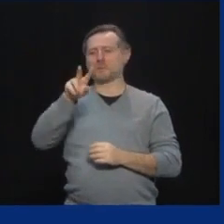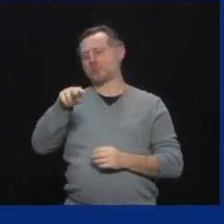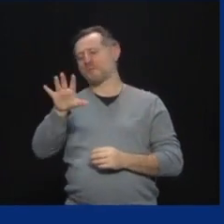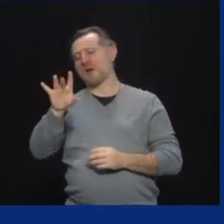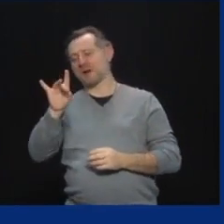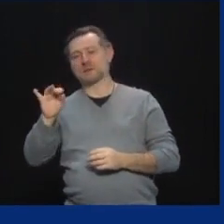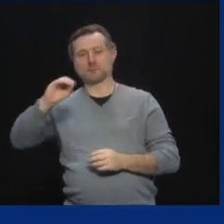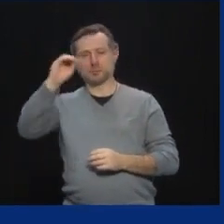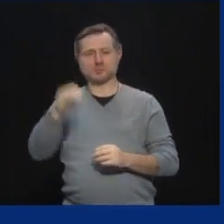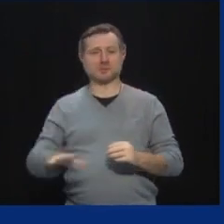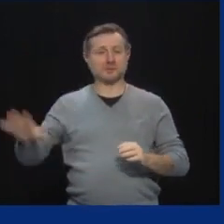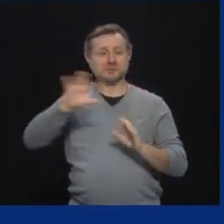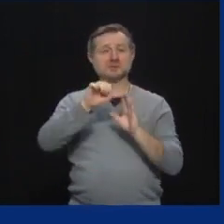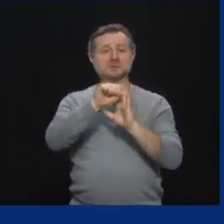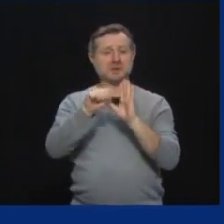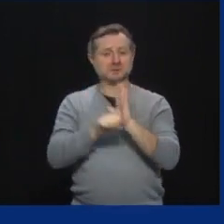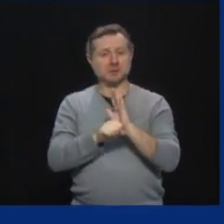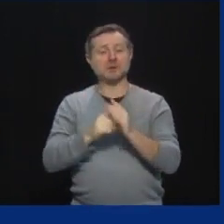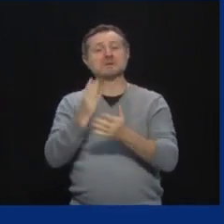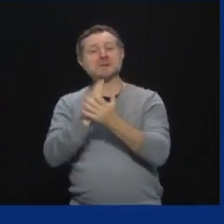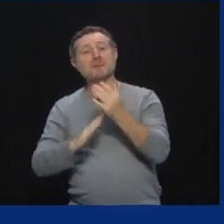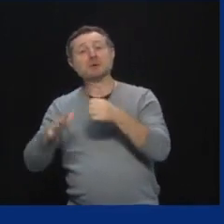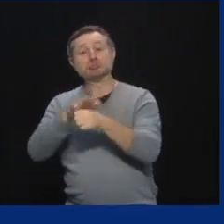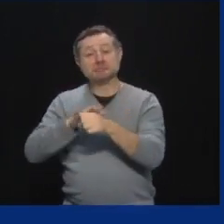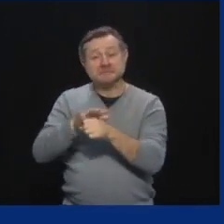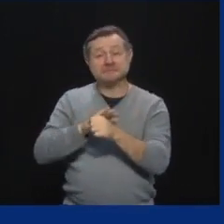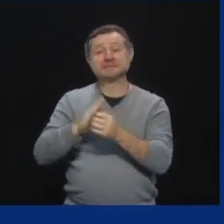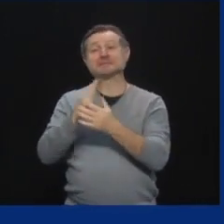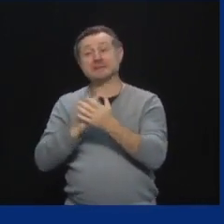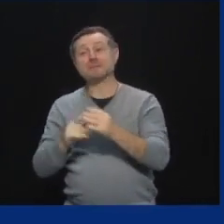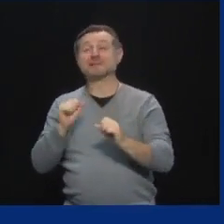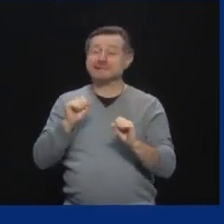our state which could be doing better and we're watching those closely to see